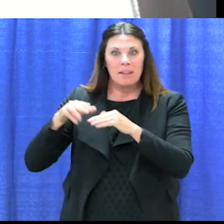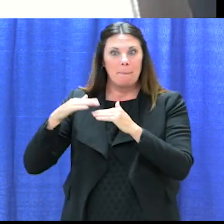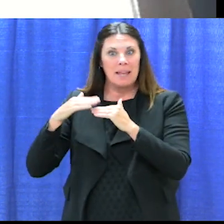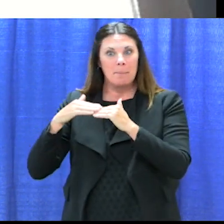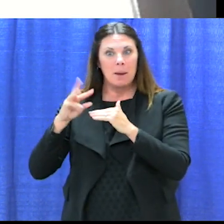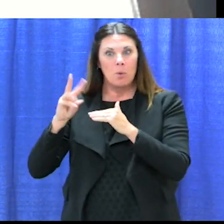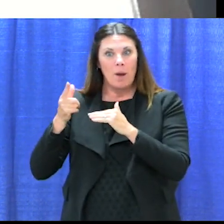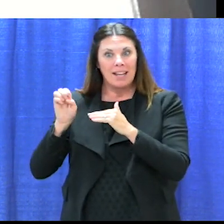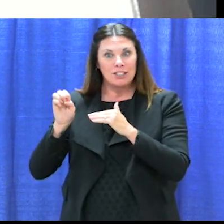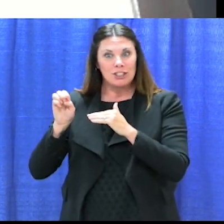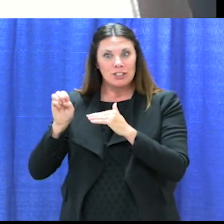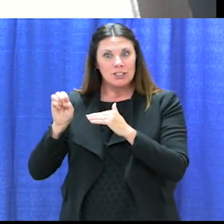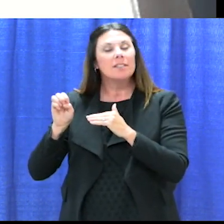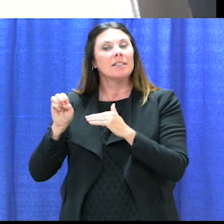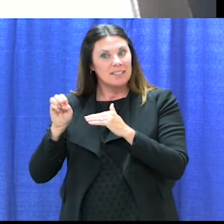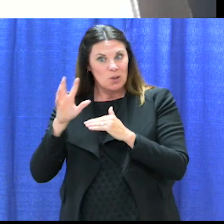an hour by 2022.